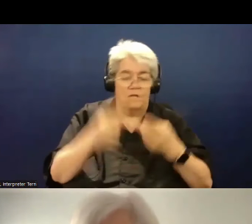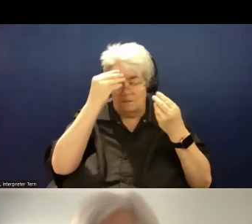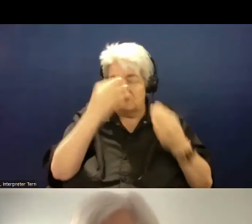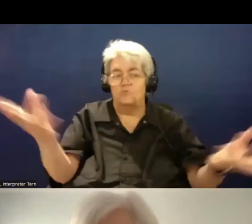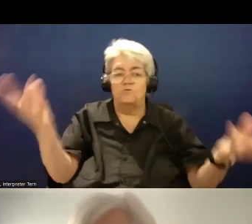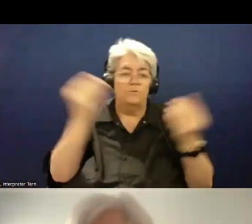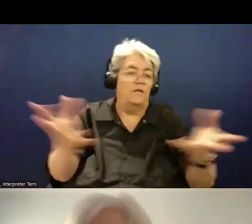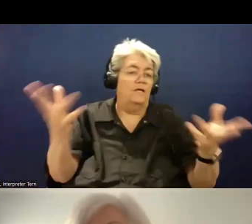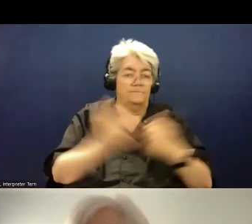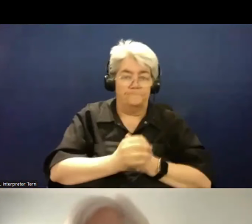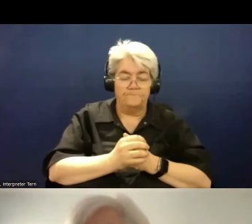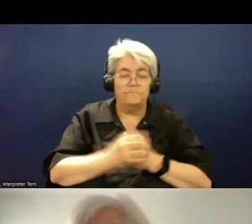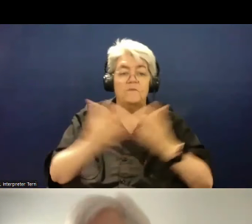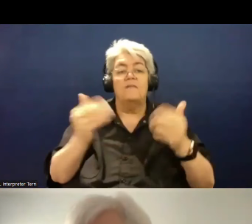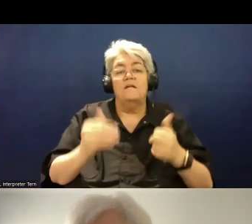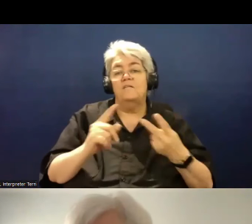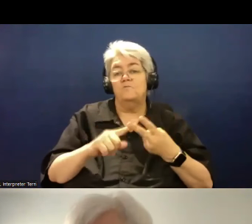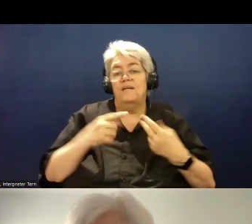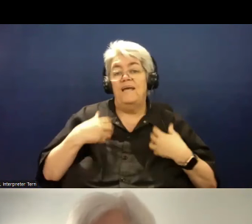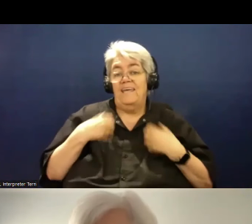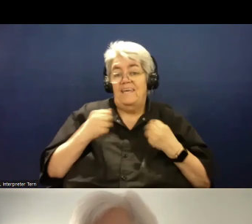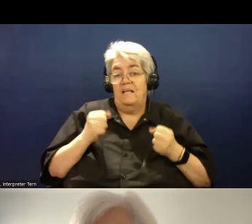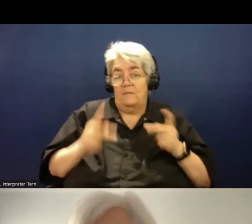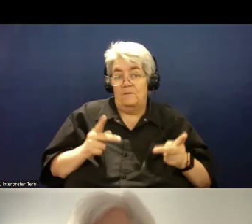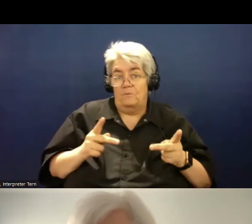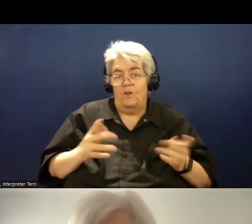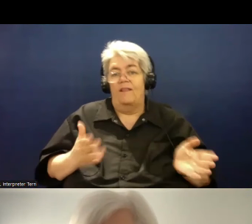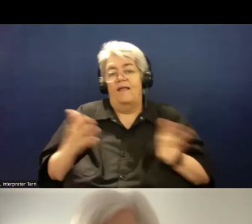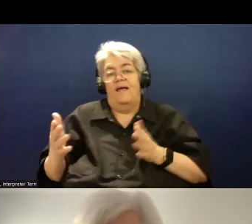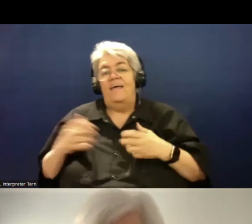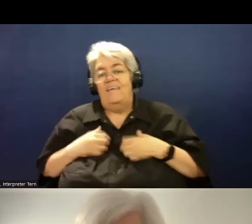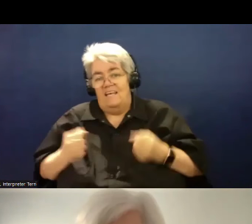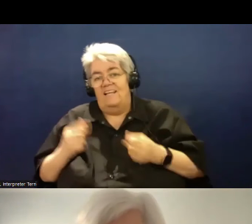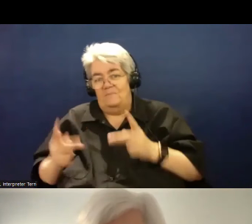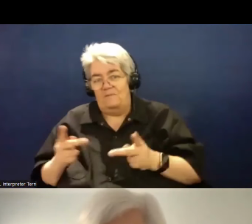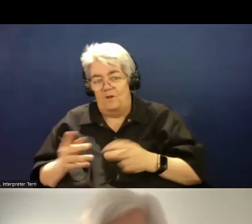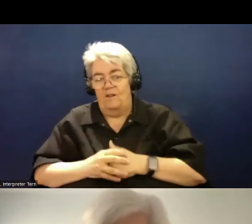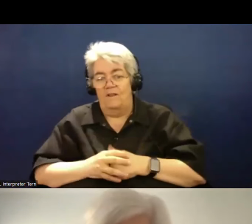THE NEXT ONE IS HEALING PEOPLE HEAL PEOPLE. THIS IS ABOUT POLICE